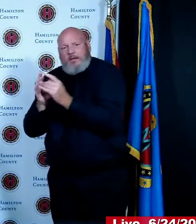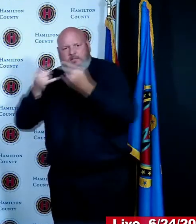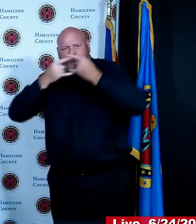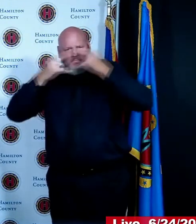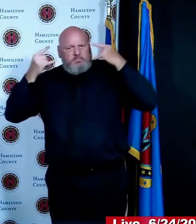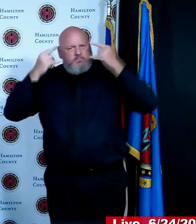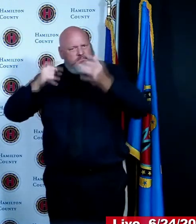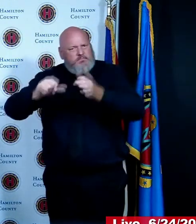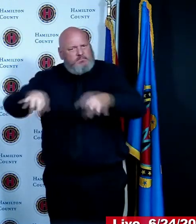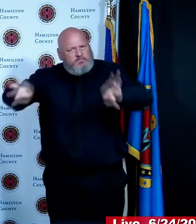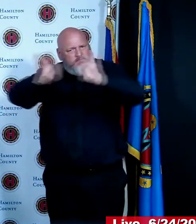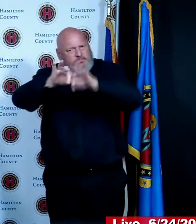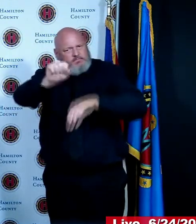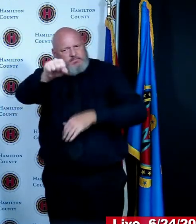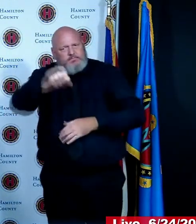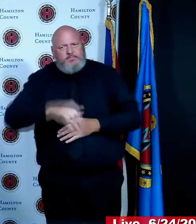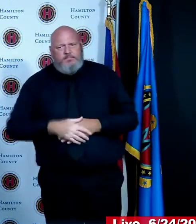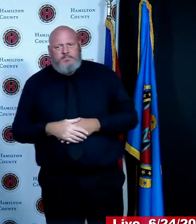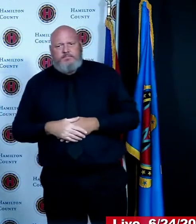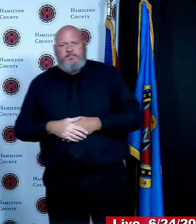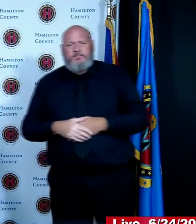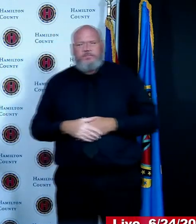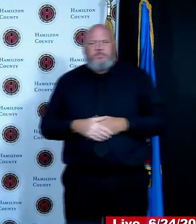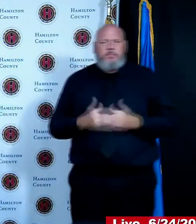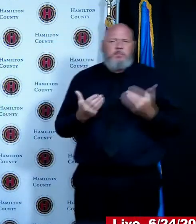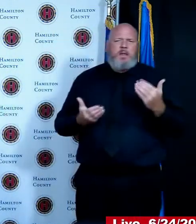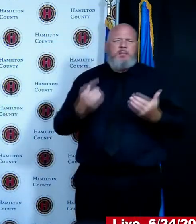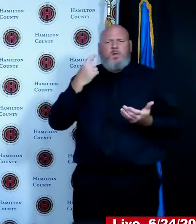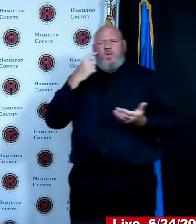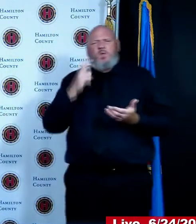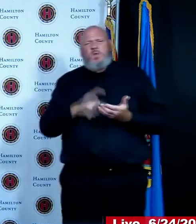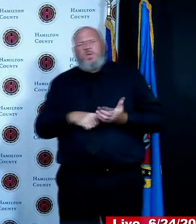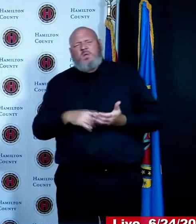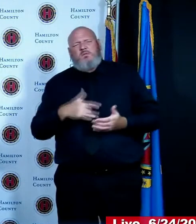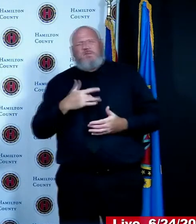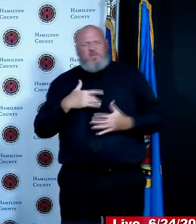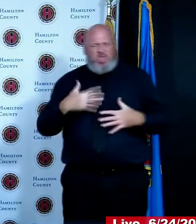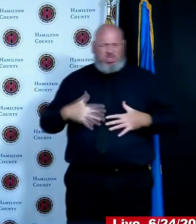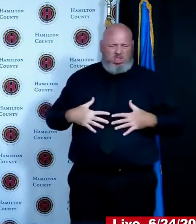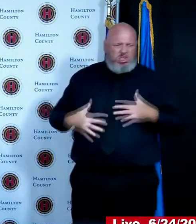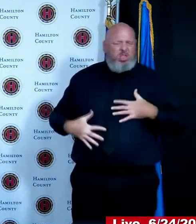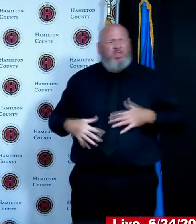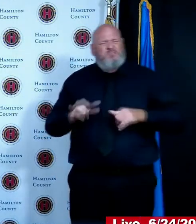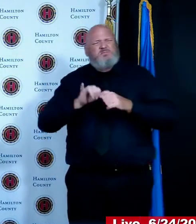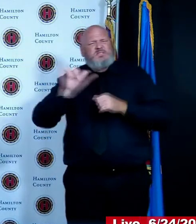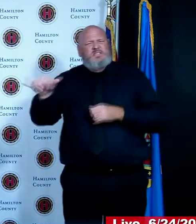maintain social distance in public do not delay medical care if you are sick